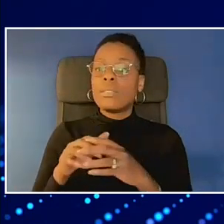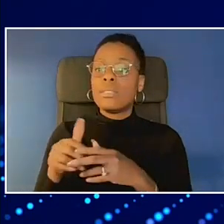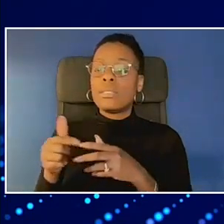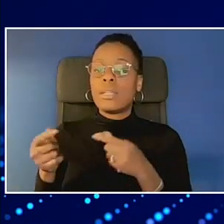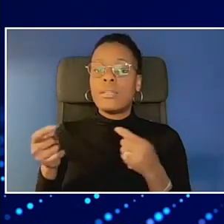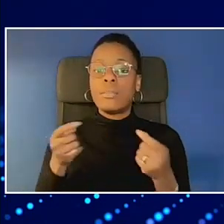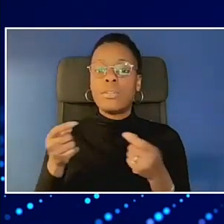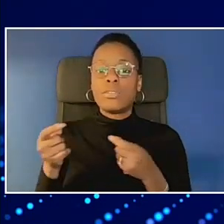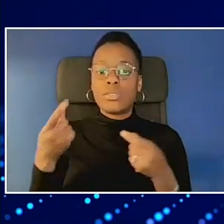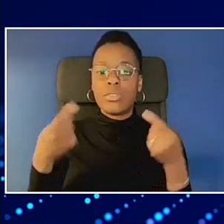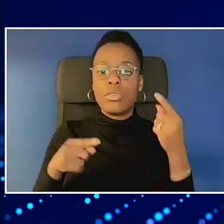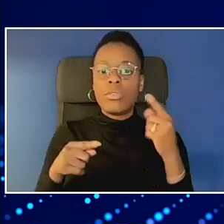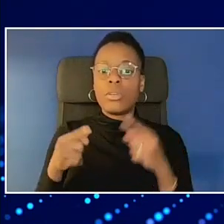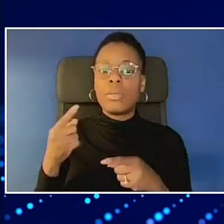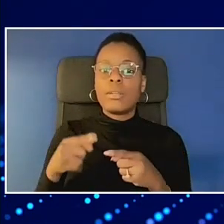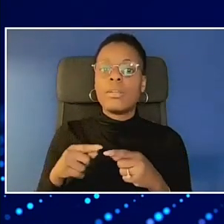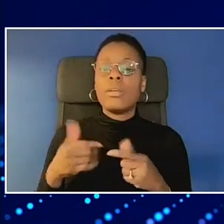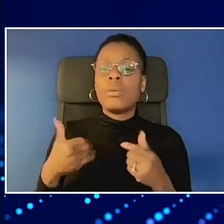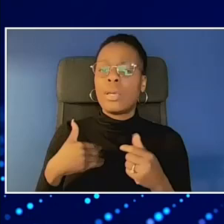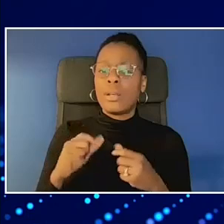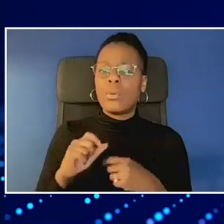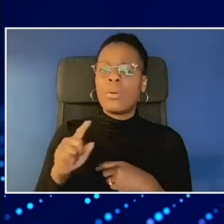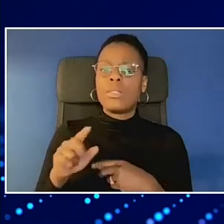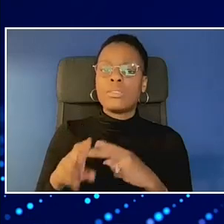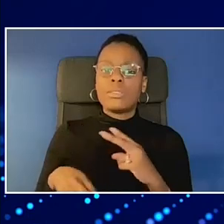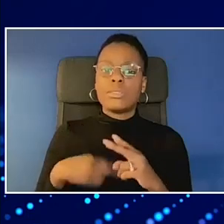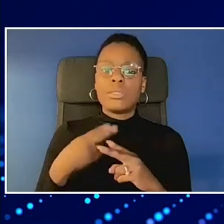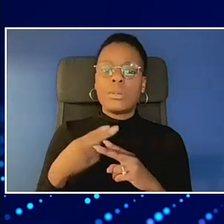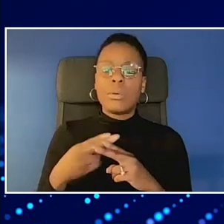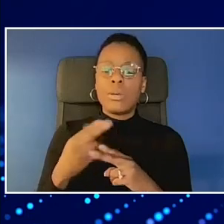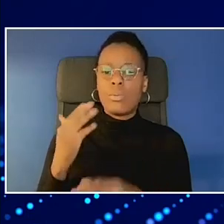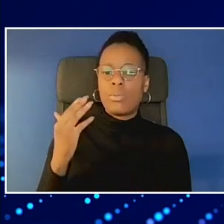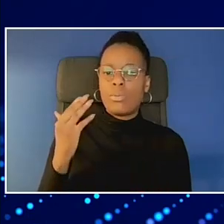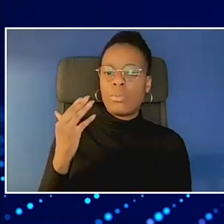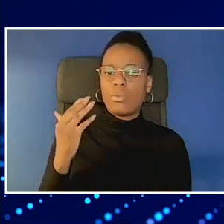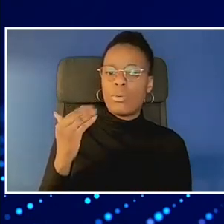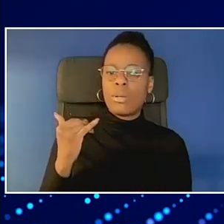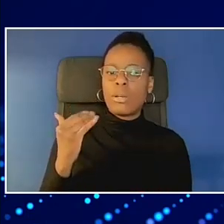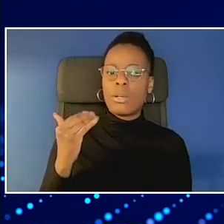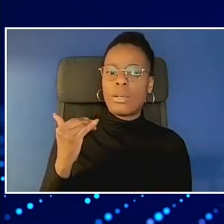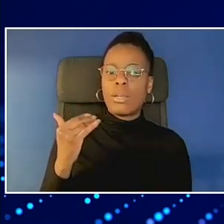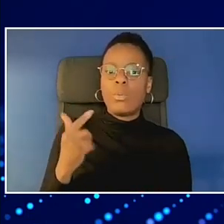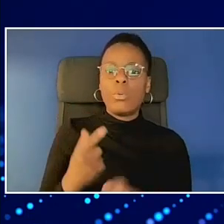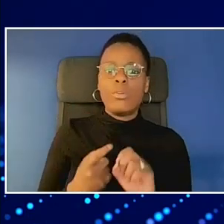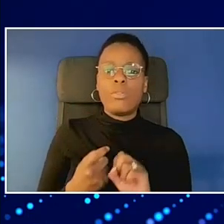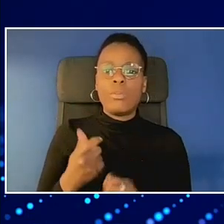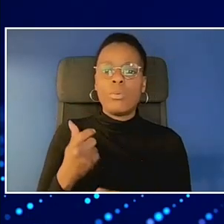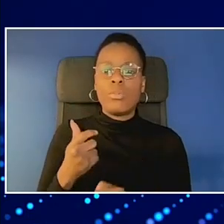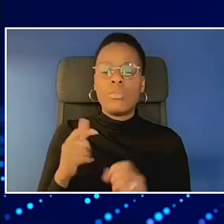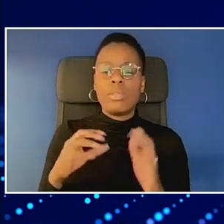And we had a question of why we- why we removed that text. So I want to respond to that.